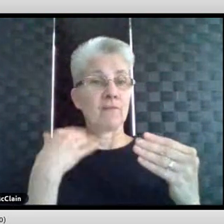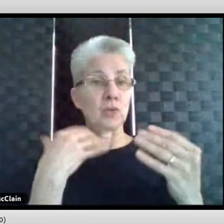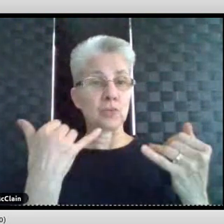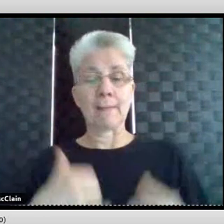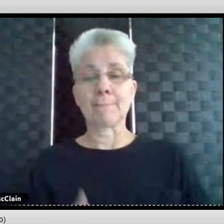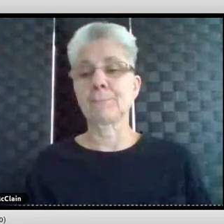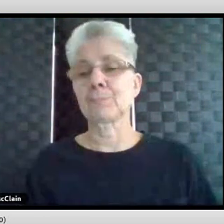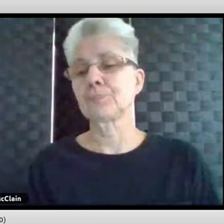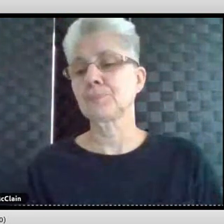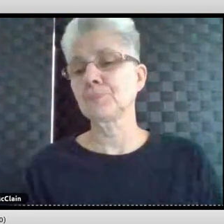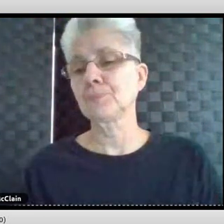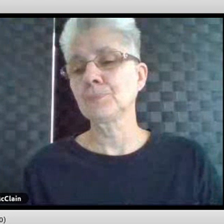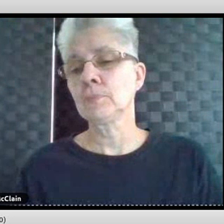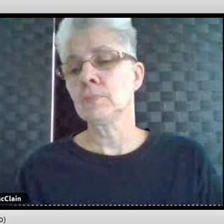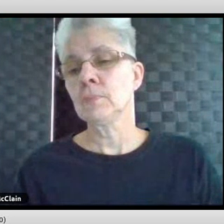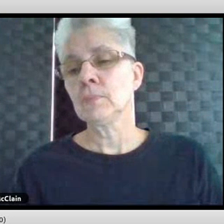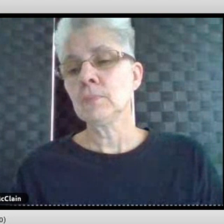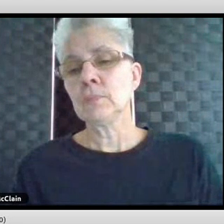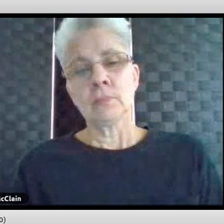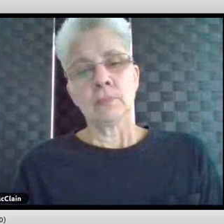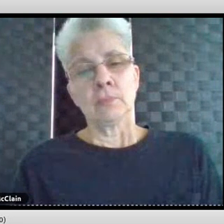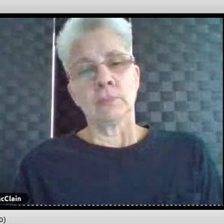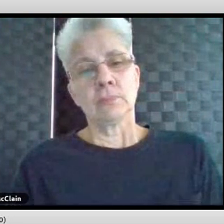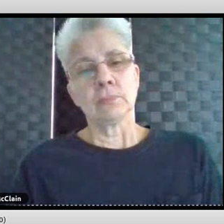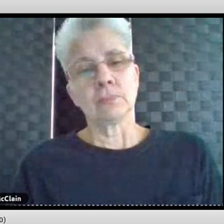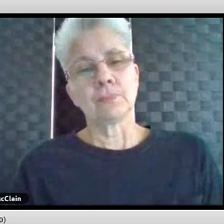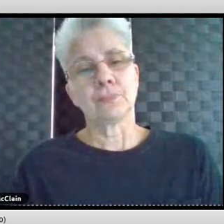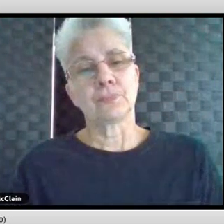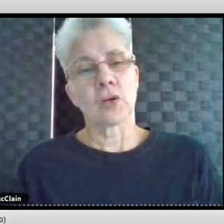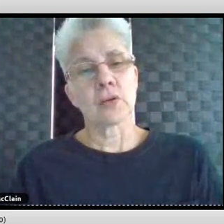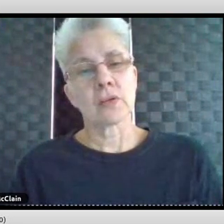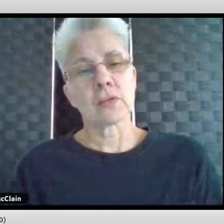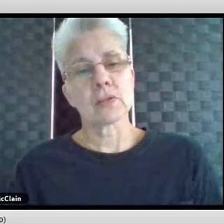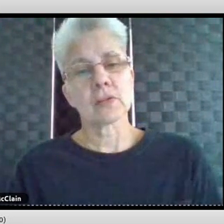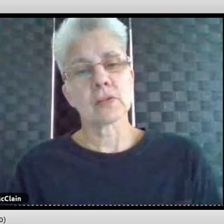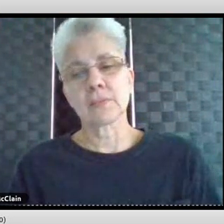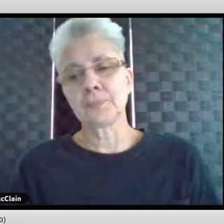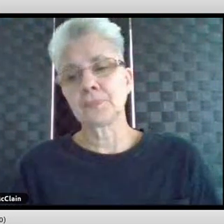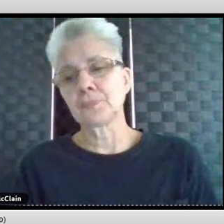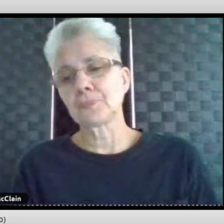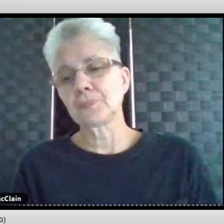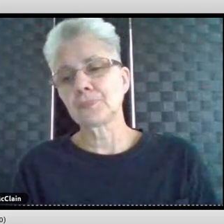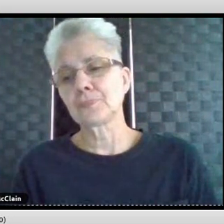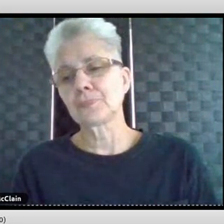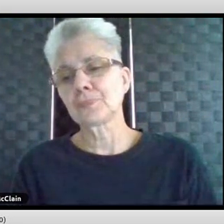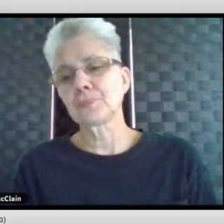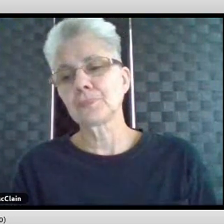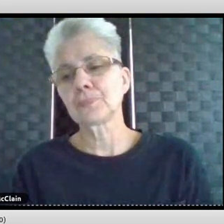I see several of you typing, which is wonderful.